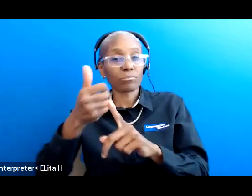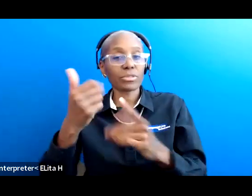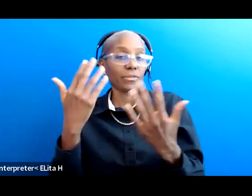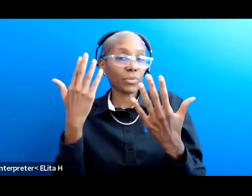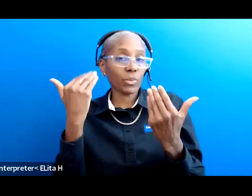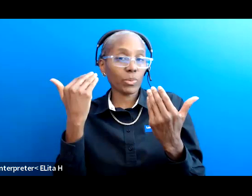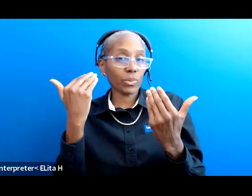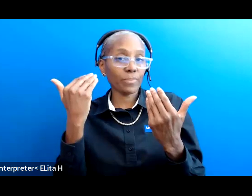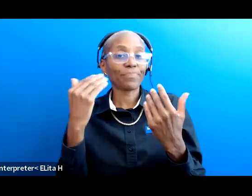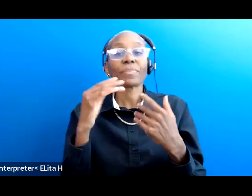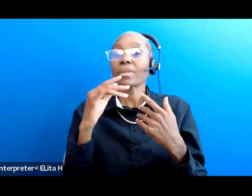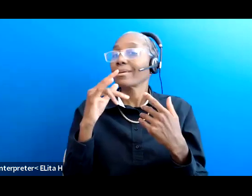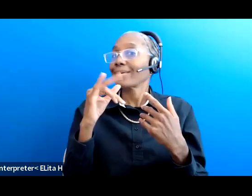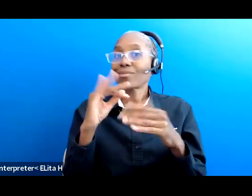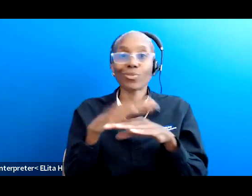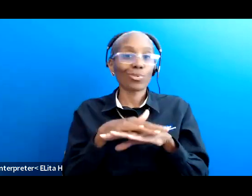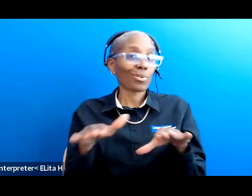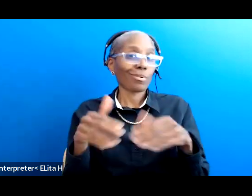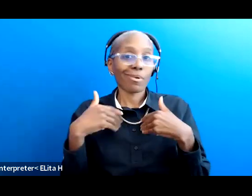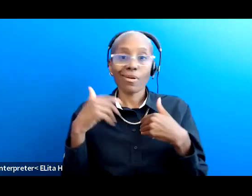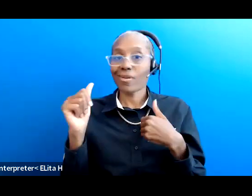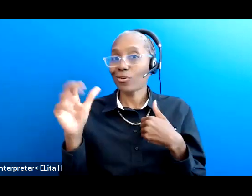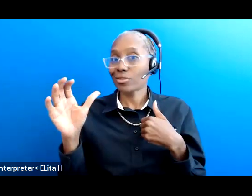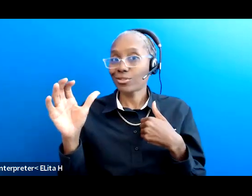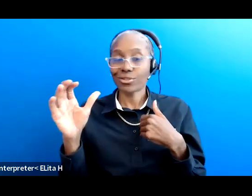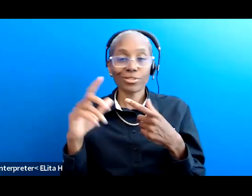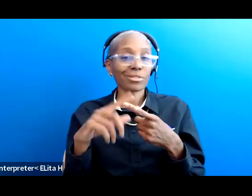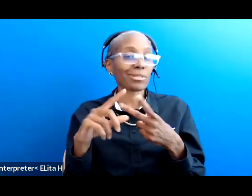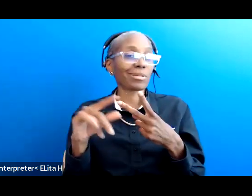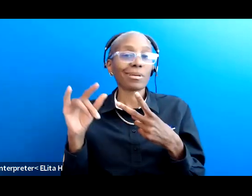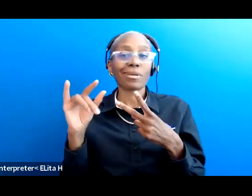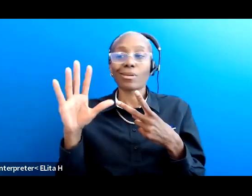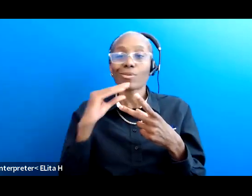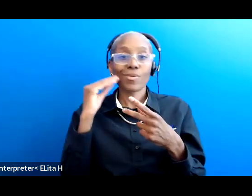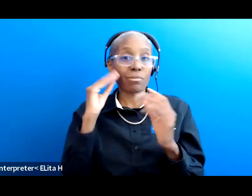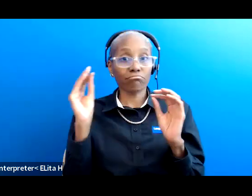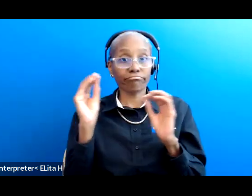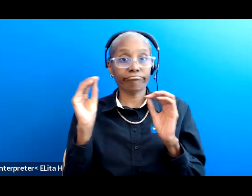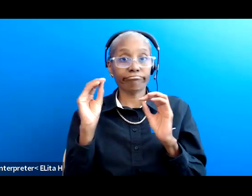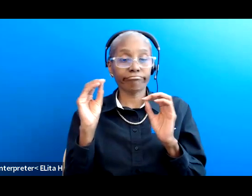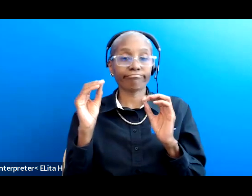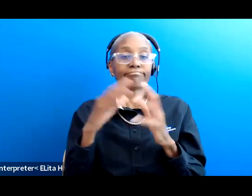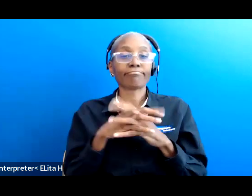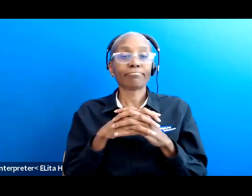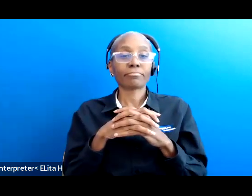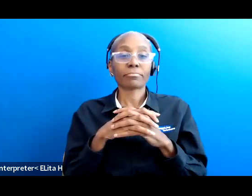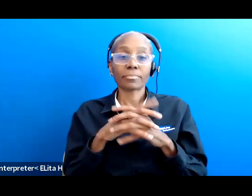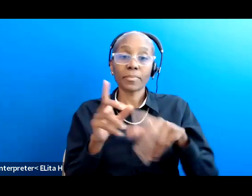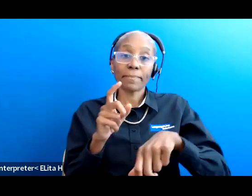If you don't have an air conditioner in your home, it's time to consider one.